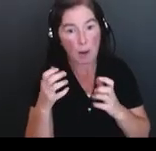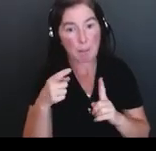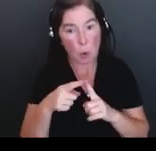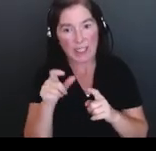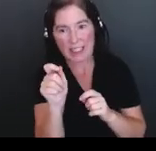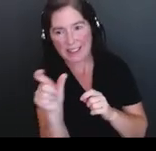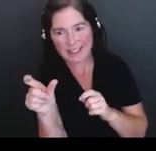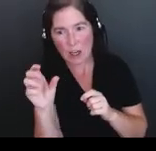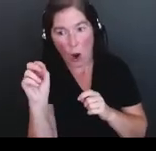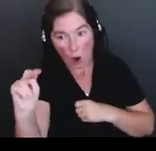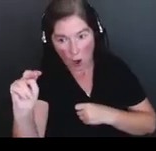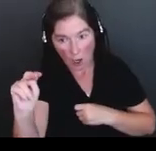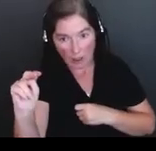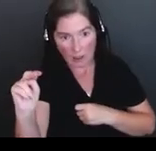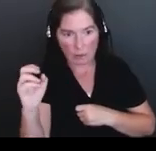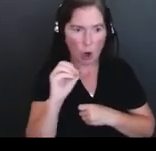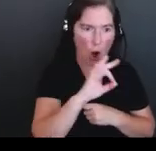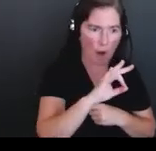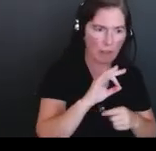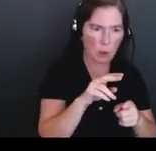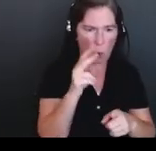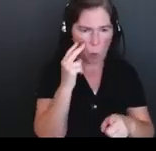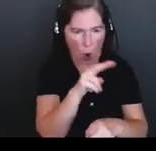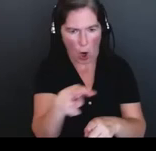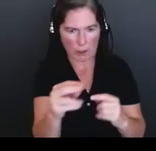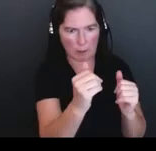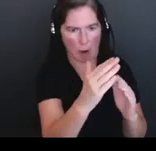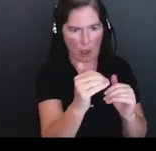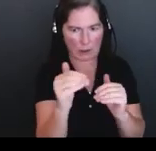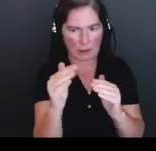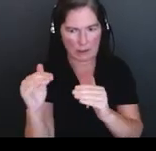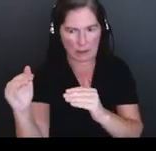you can tell it if you want this to have points or not. There might be times where maybe it's an SCL check in and you want kids to think about tempt maybe there's no points. If you wanted